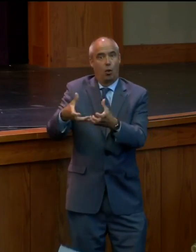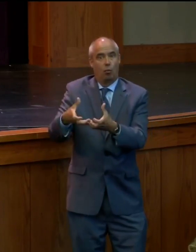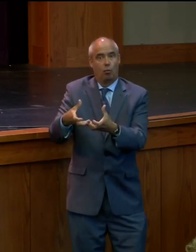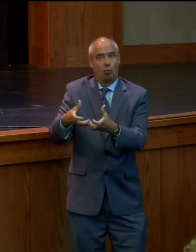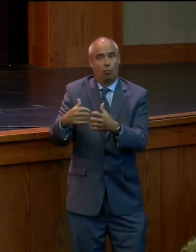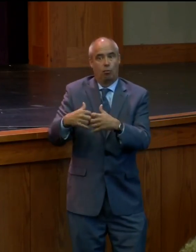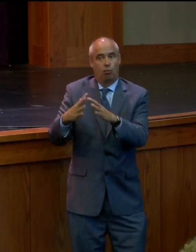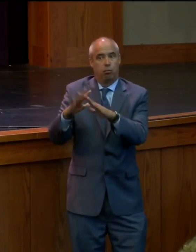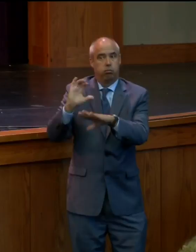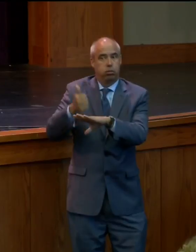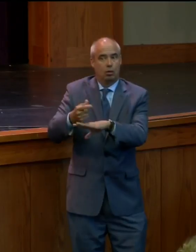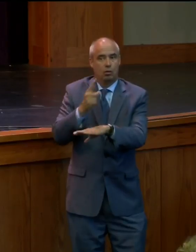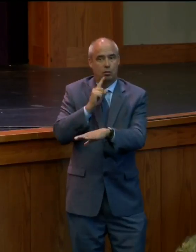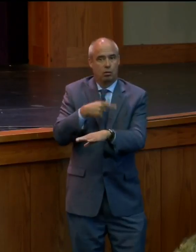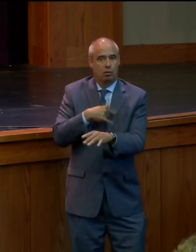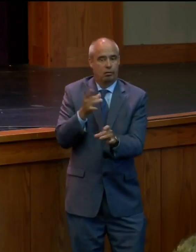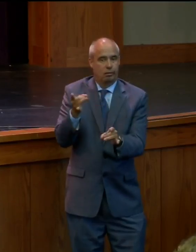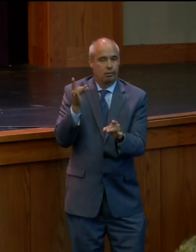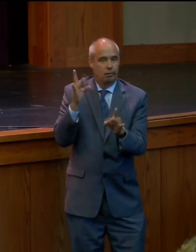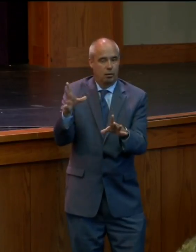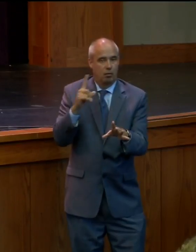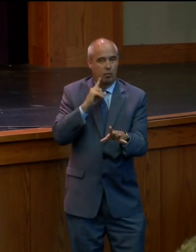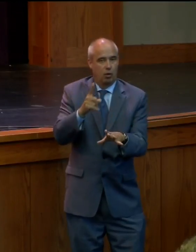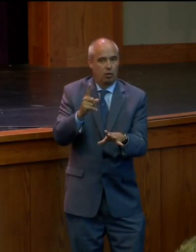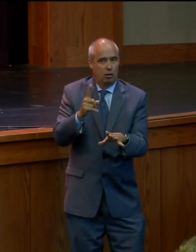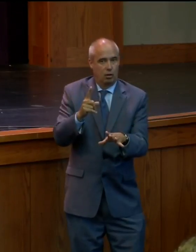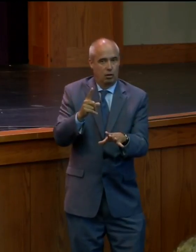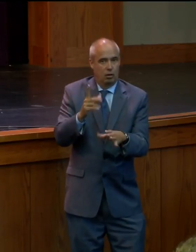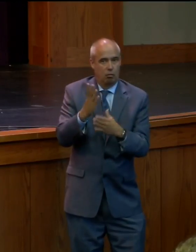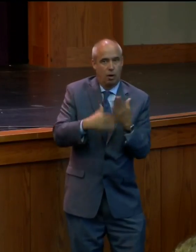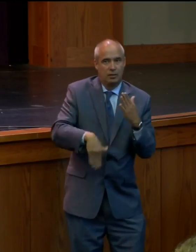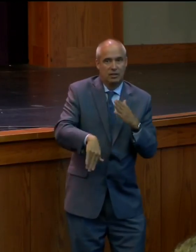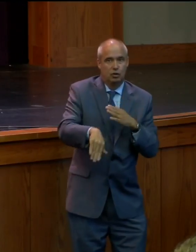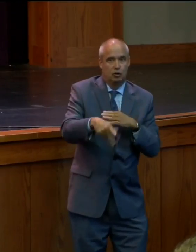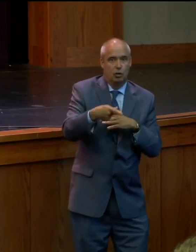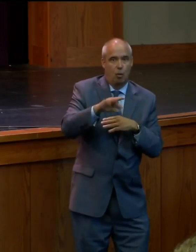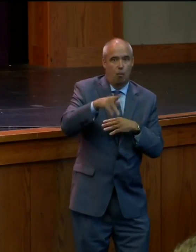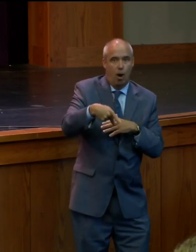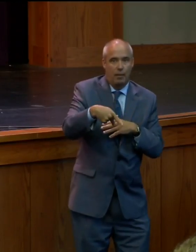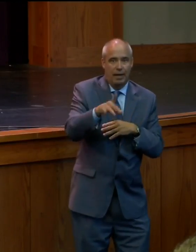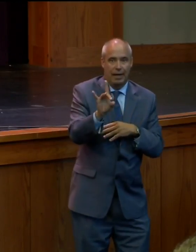BOGUS -- SO WE HAVE PROPOSITION 8 TO ELIMINATE